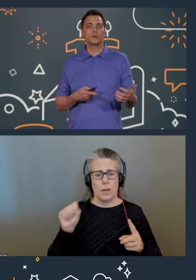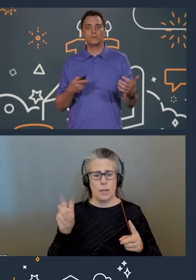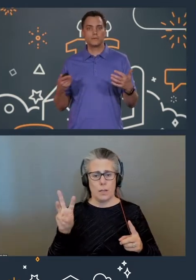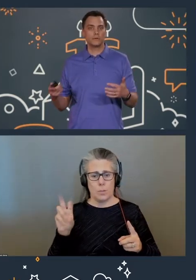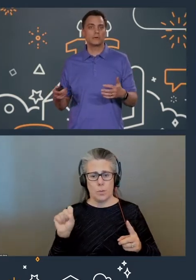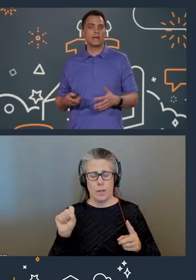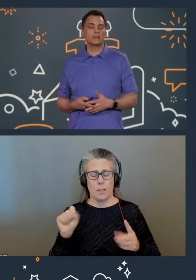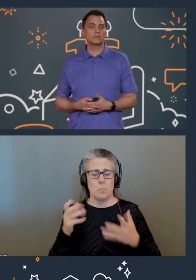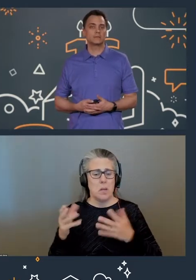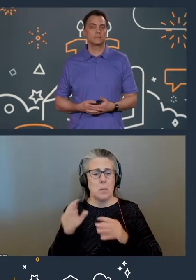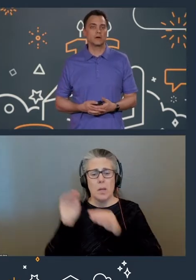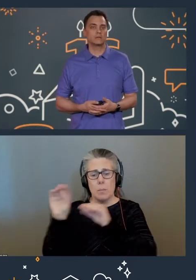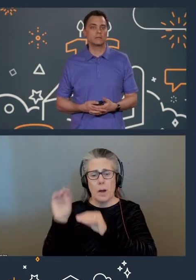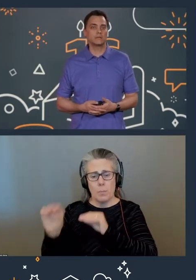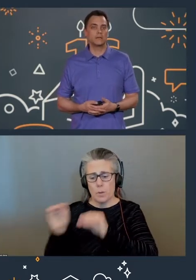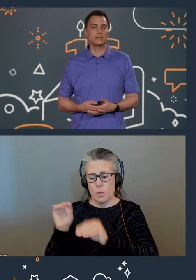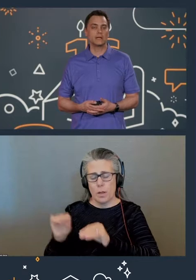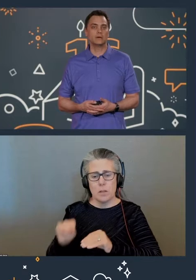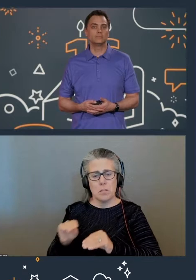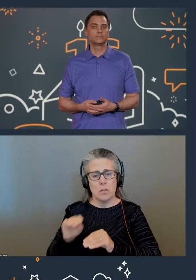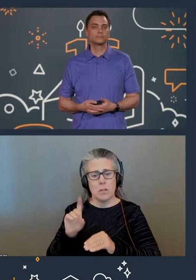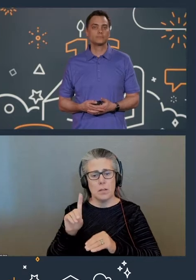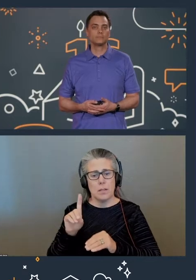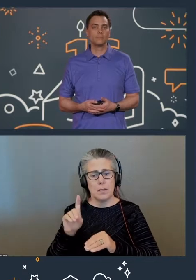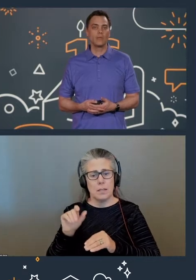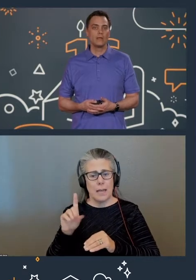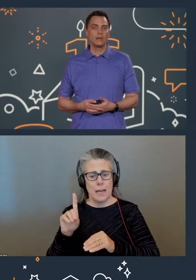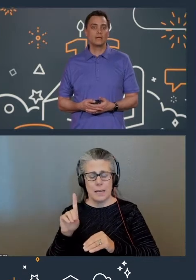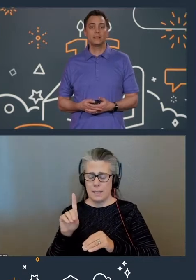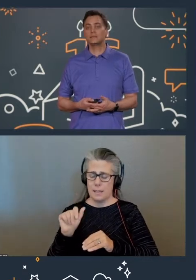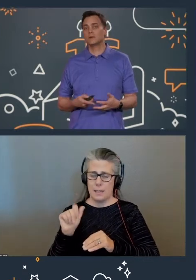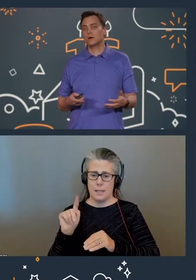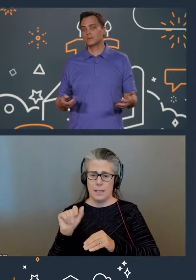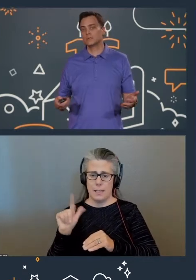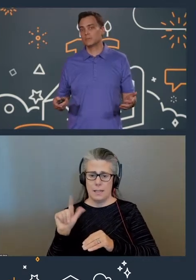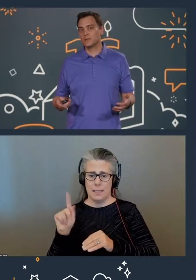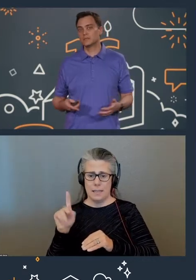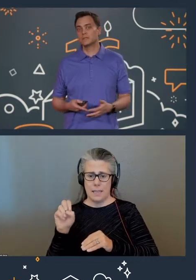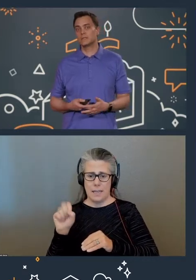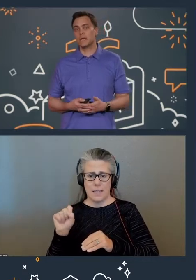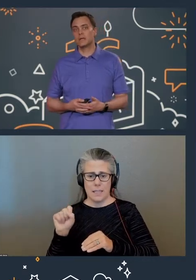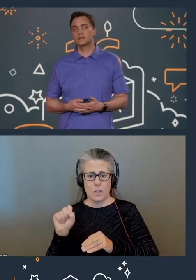or do further analysis and processing in the cloud. Our DataSync also has a presence at the edge.